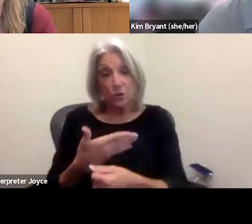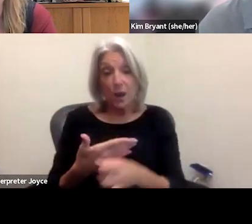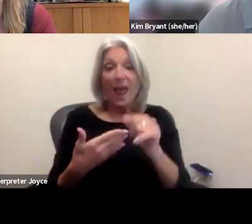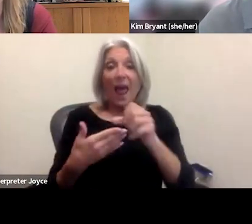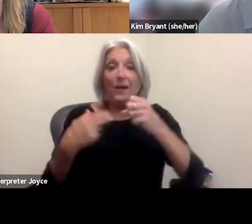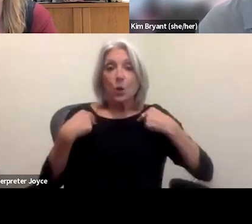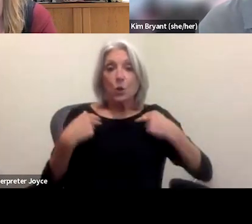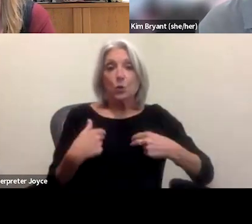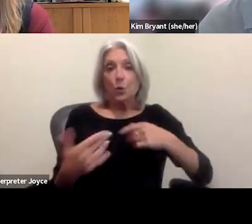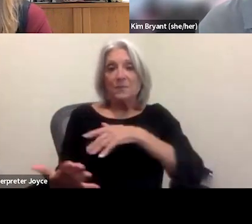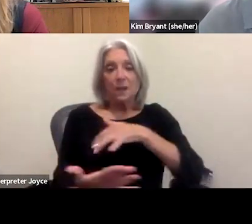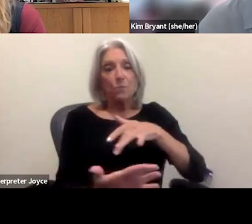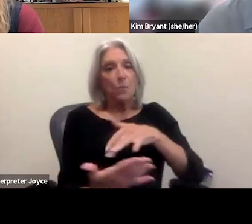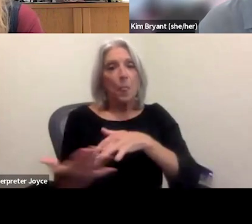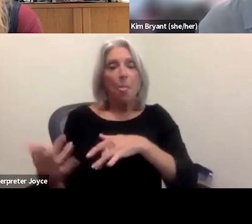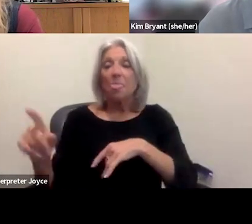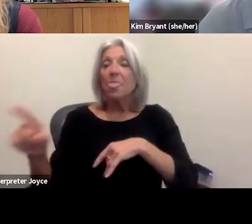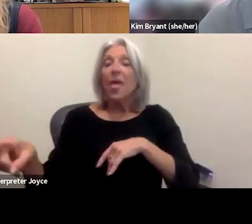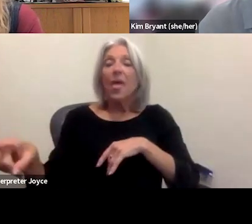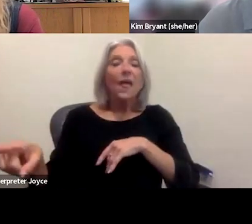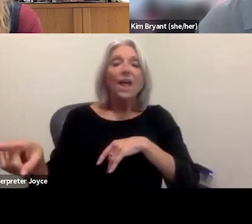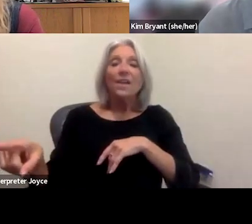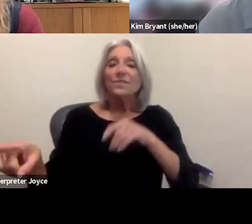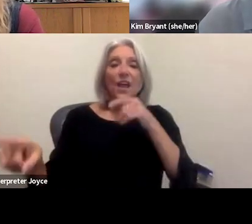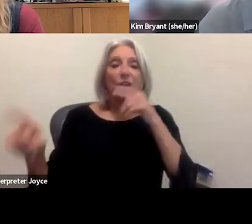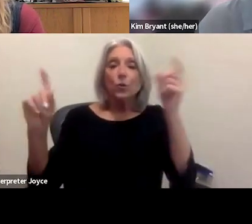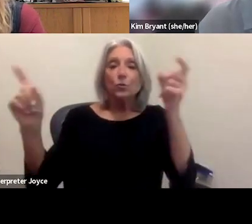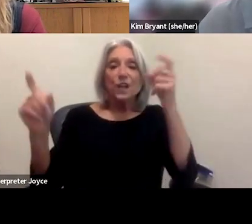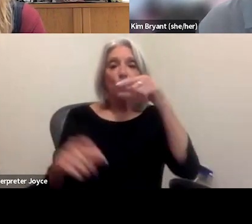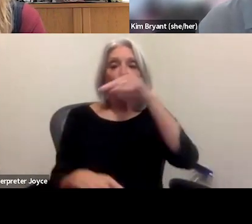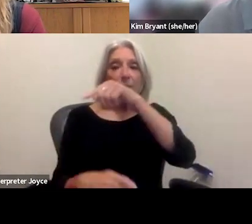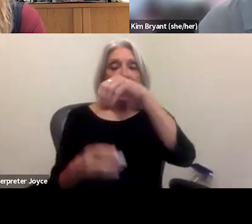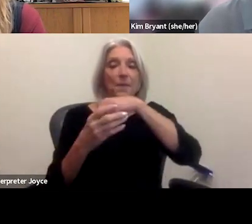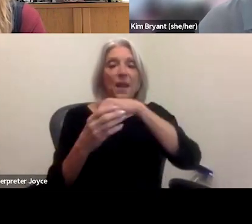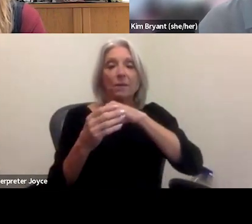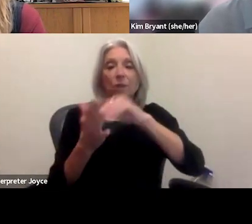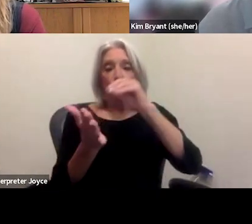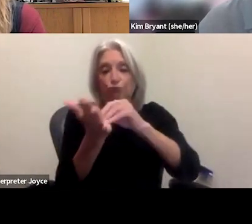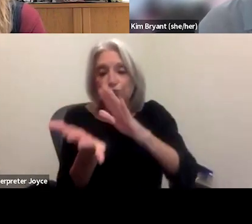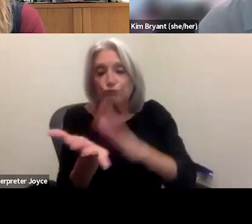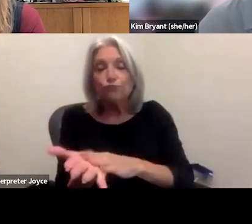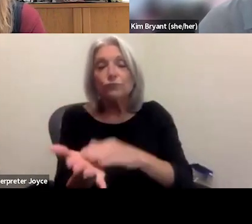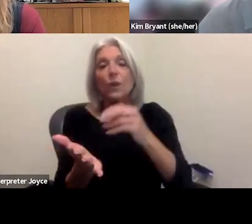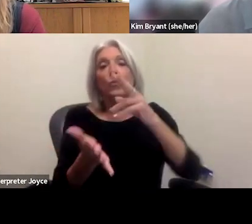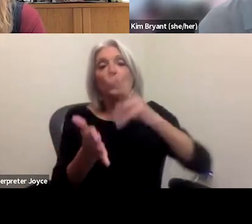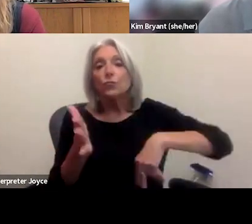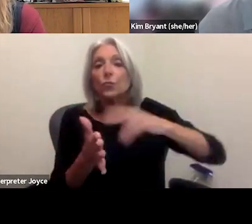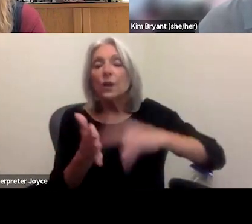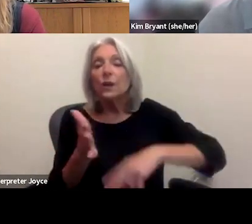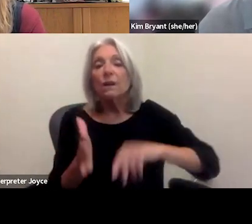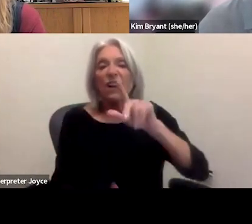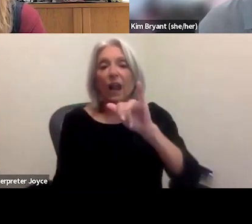don't get celebrated in the literature in any way, even when they make-- and they don't monetarily